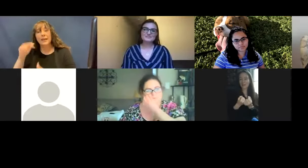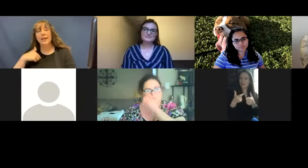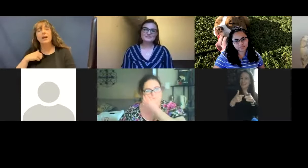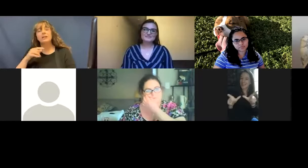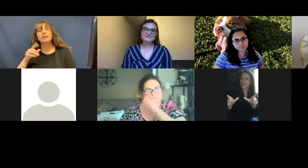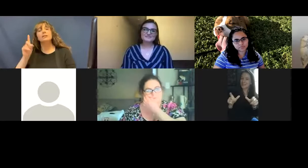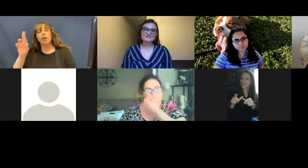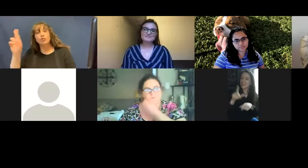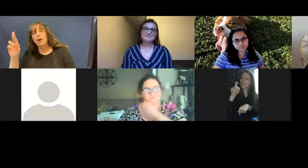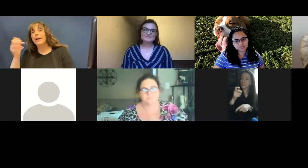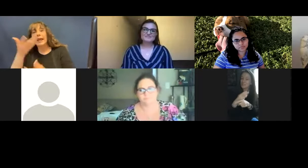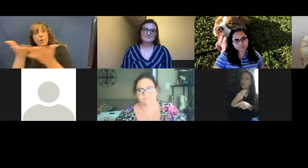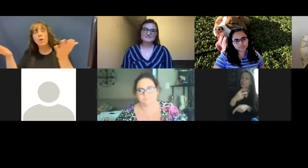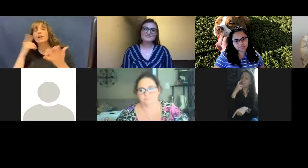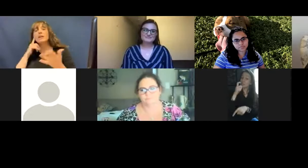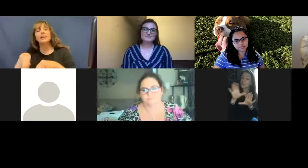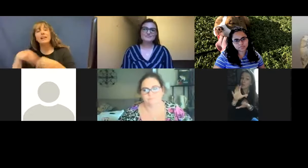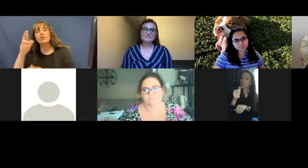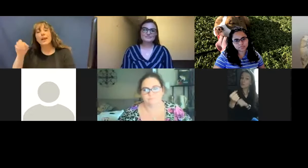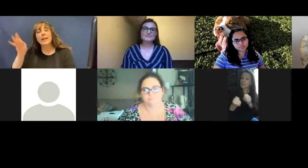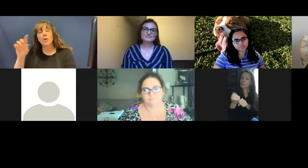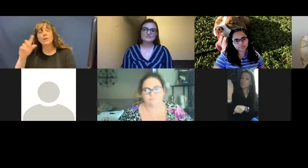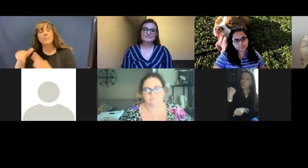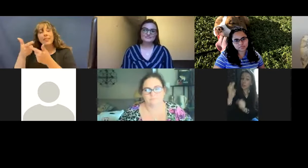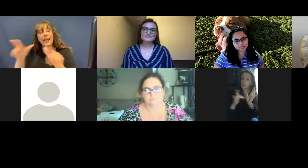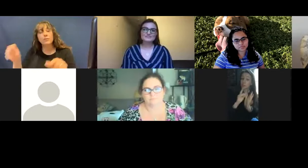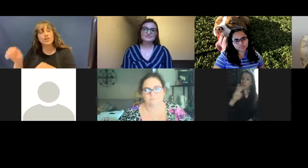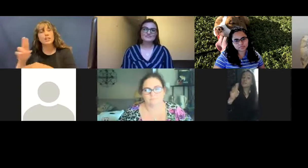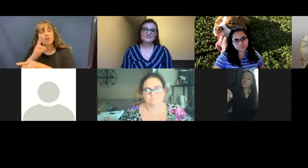on the language that you need to use, because if I could do it ten years ago in the Midwest,